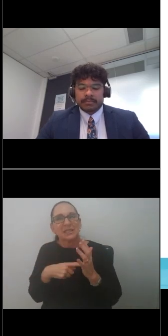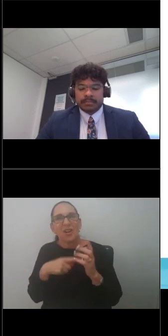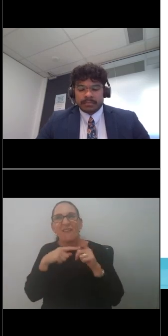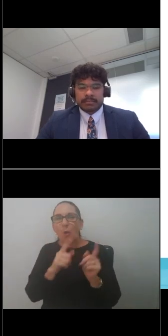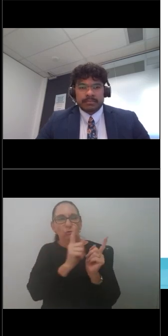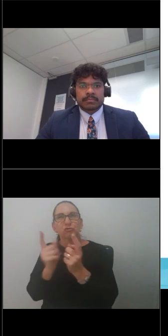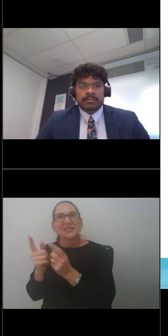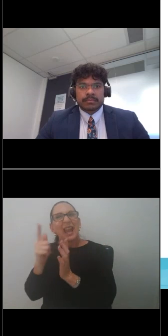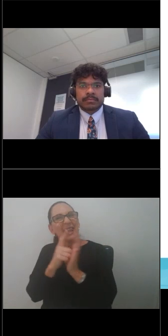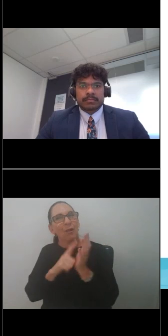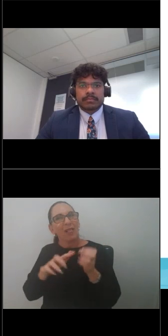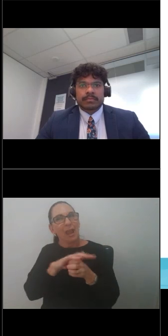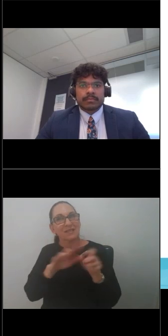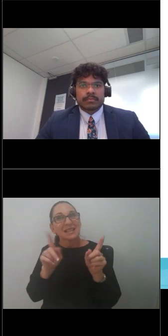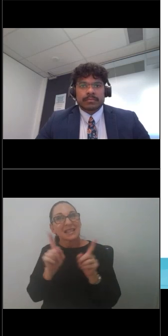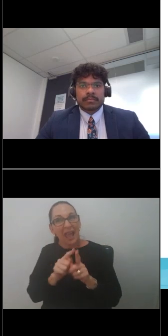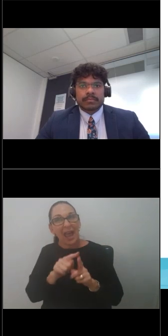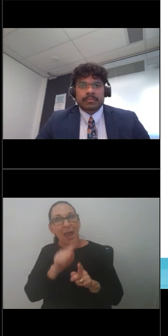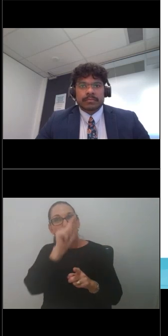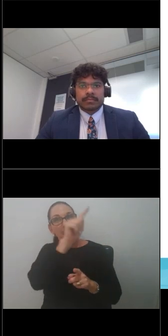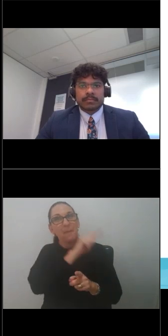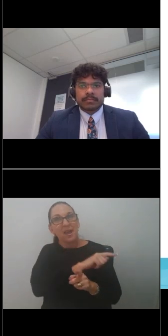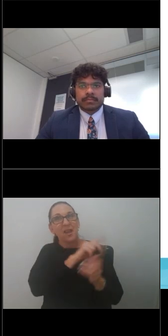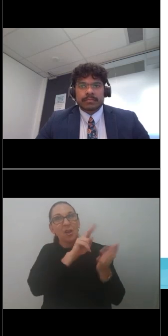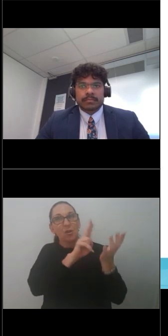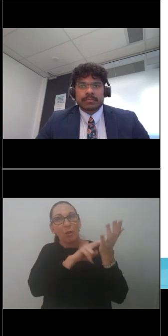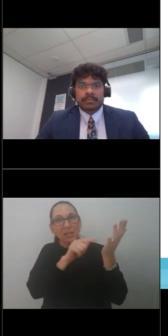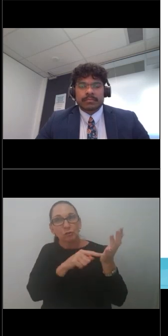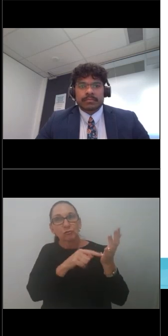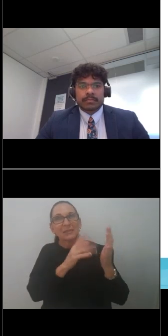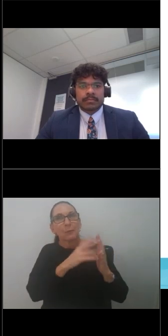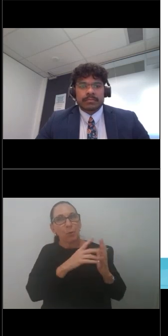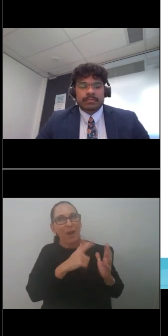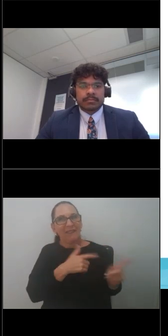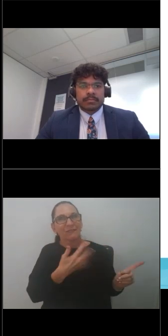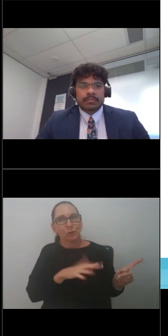Territory and WA have done so that's what we're working towards but we're still in the early very